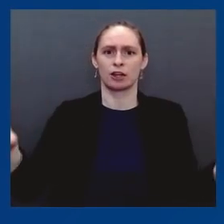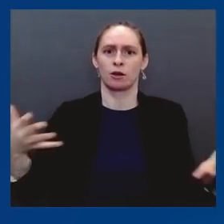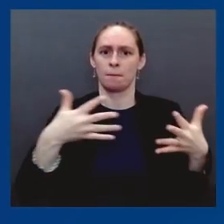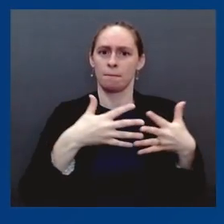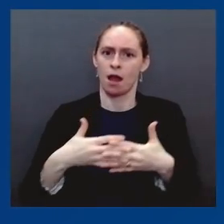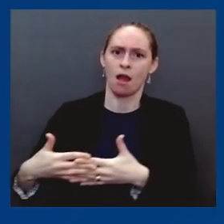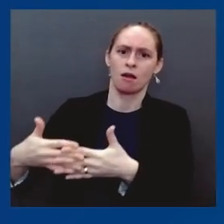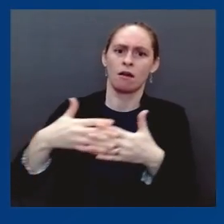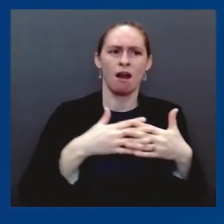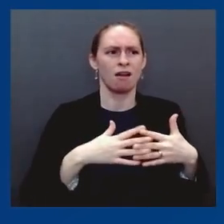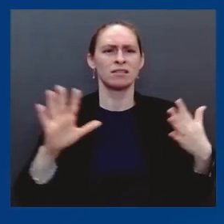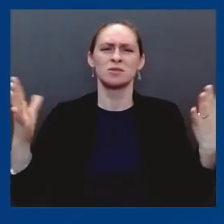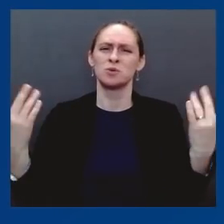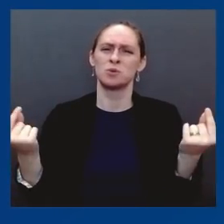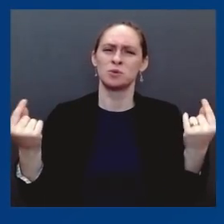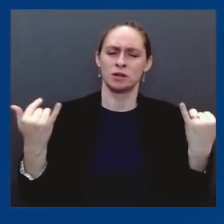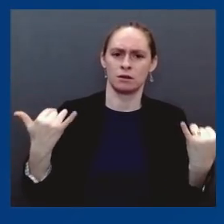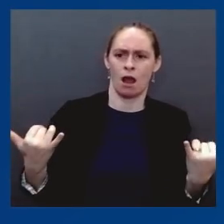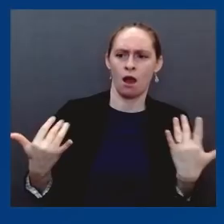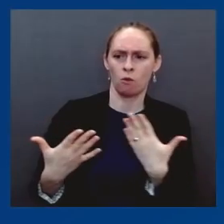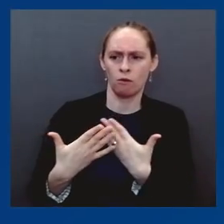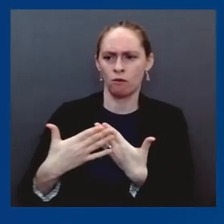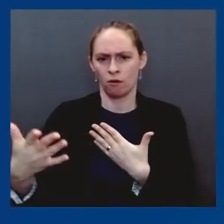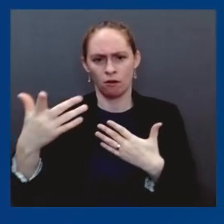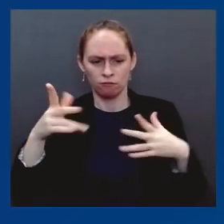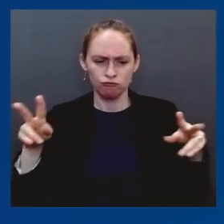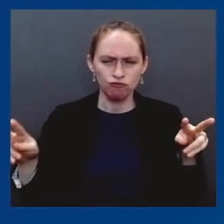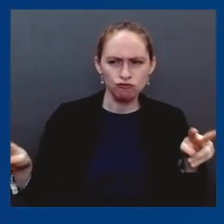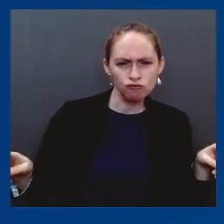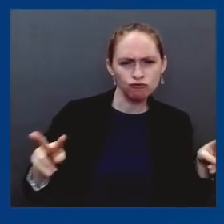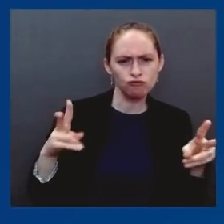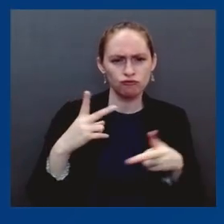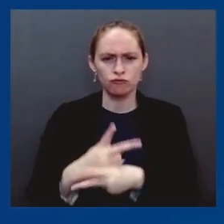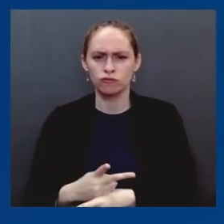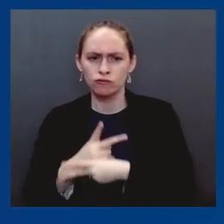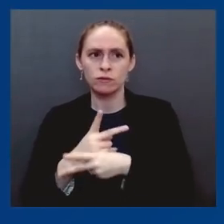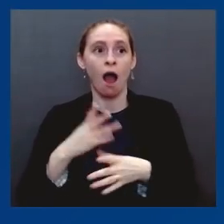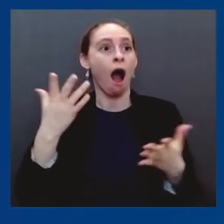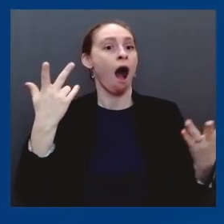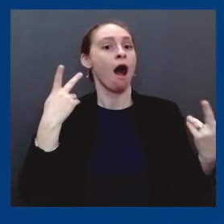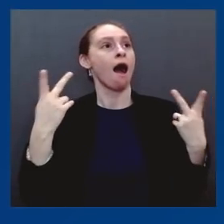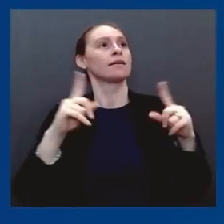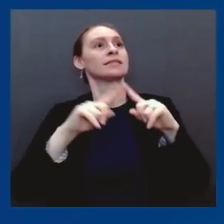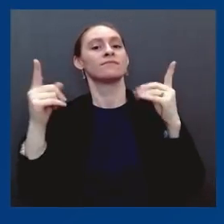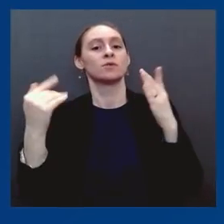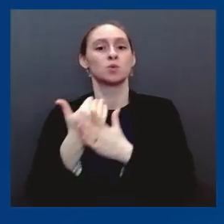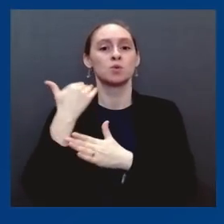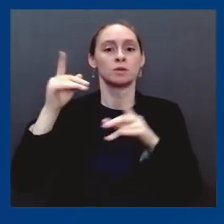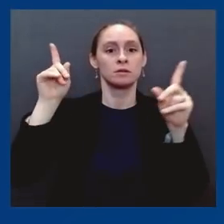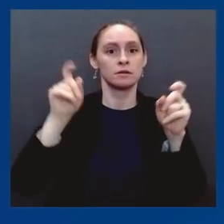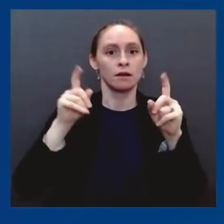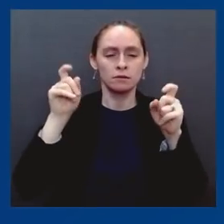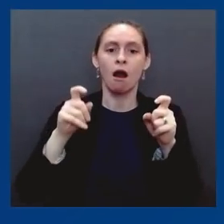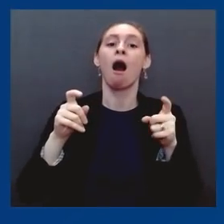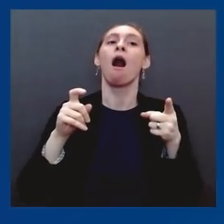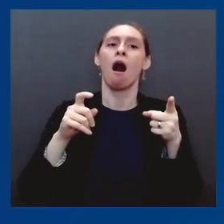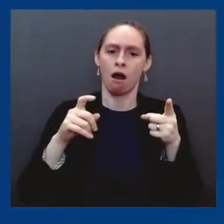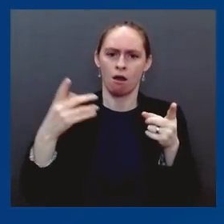specifically to Omicron. But it's clear that they are recommending their continued use.